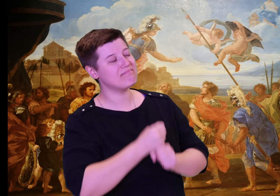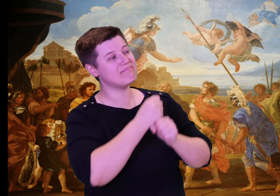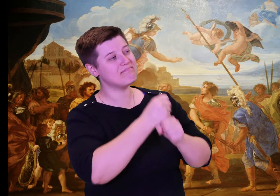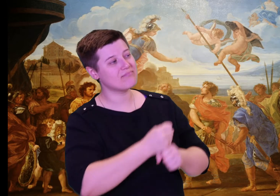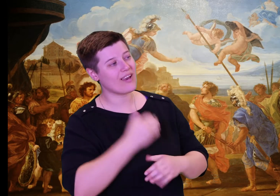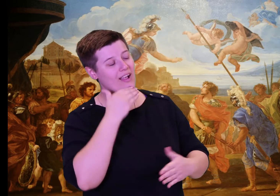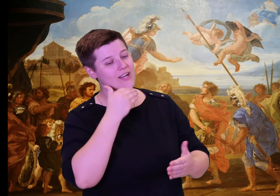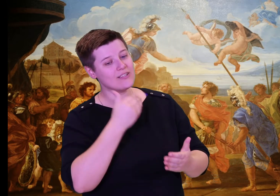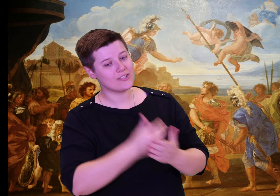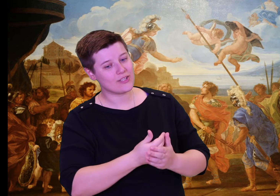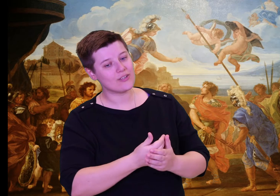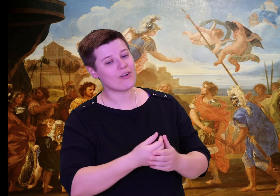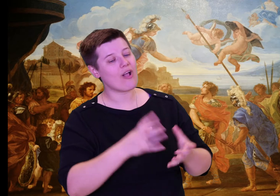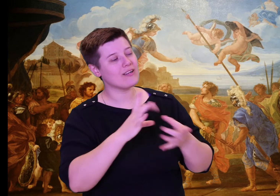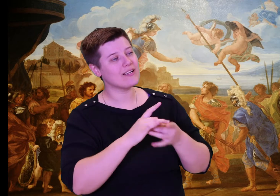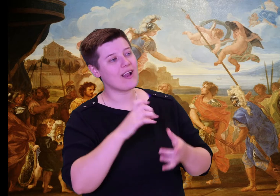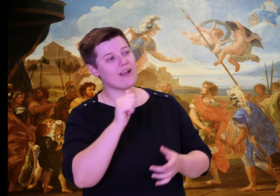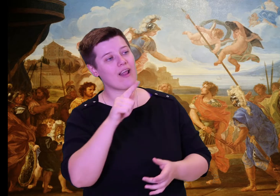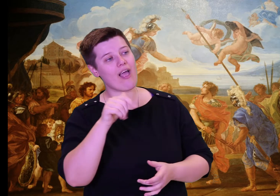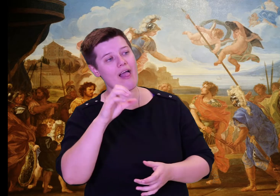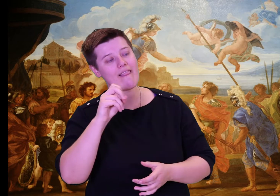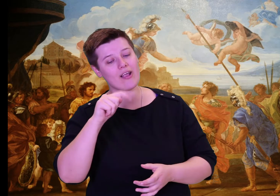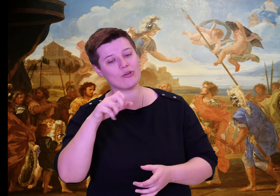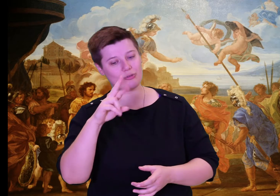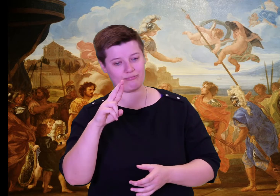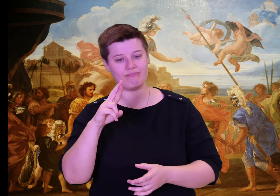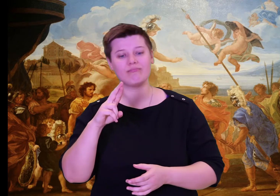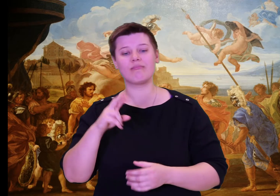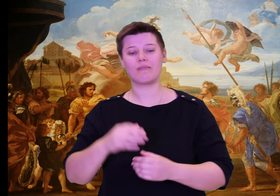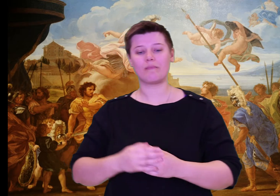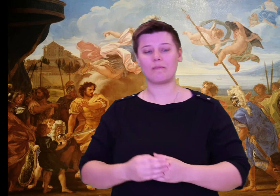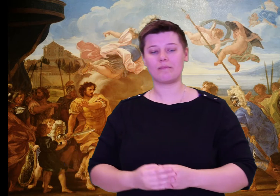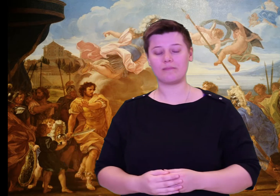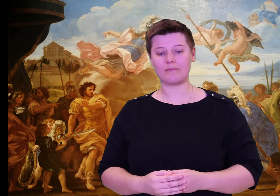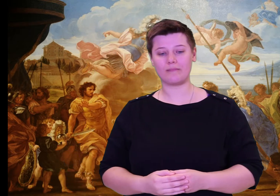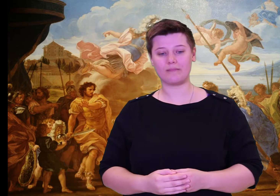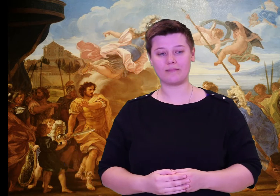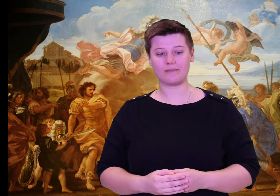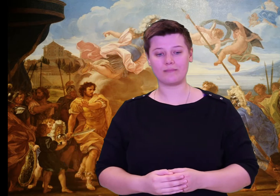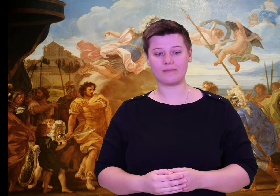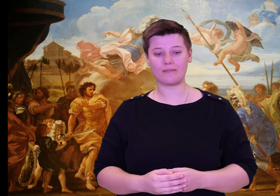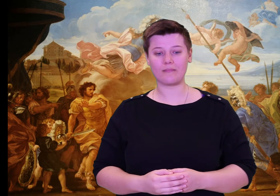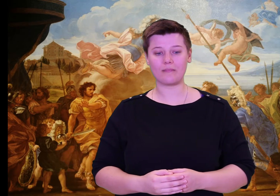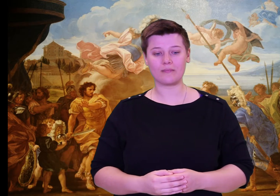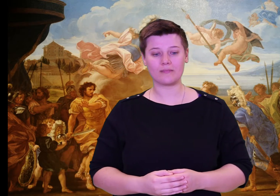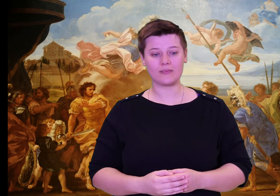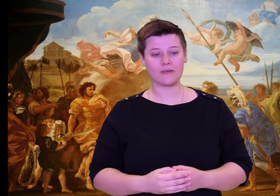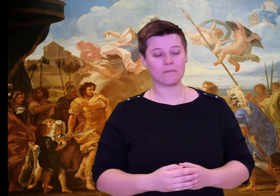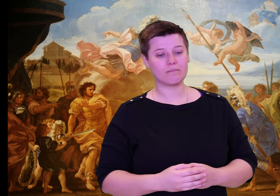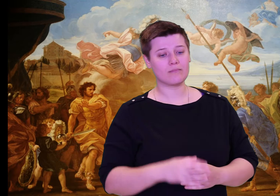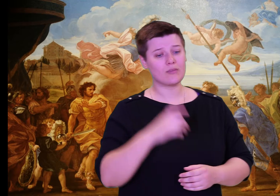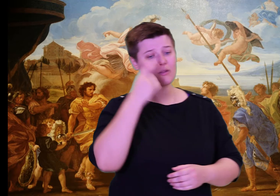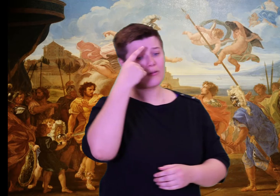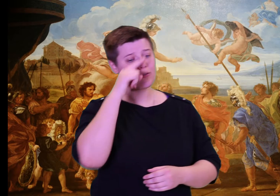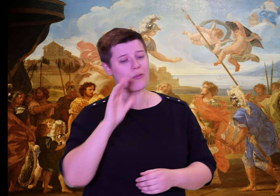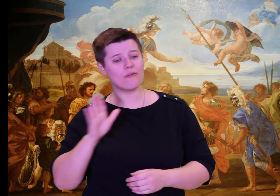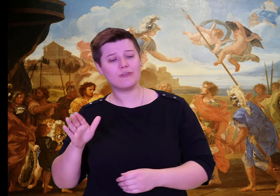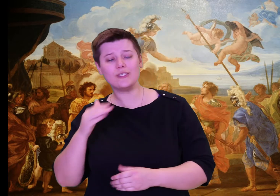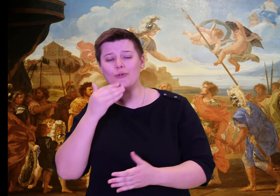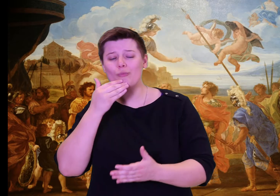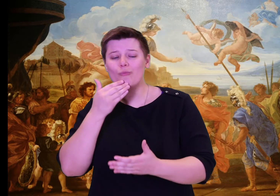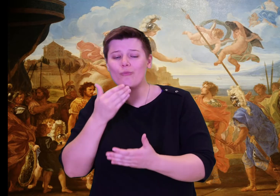Spartan bride, Alector's daughter, for his well-loved son, strong Megapenthes.